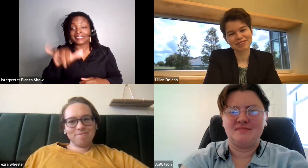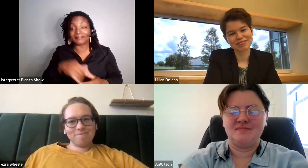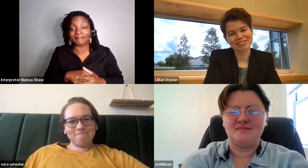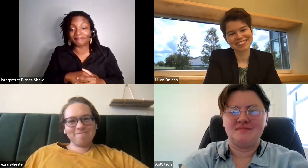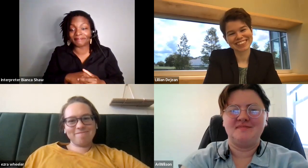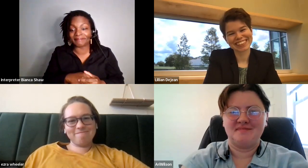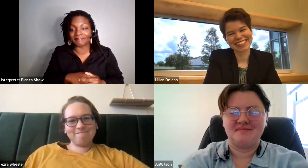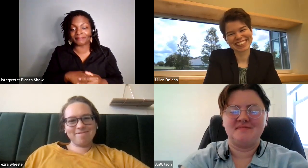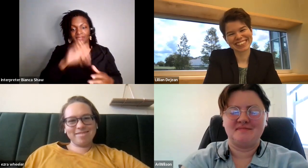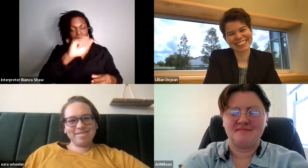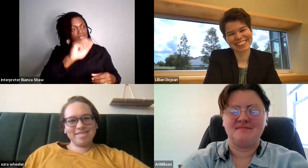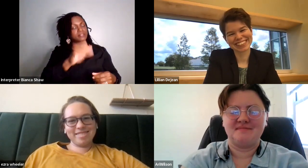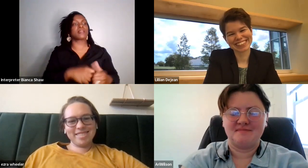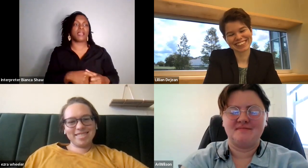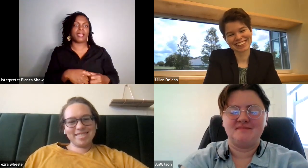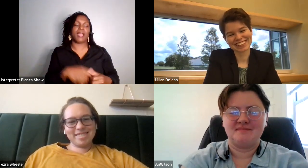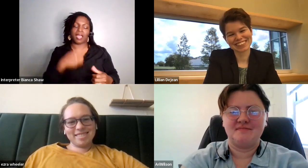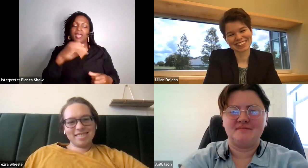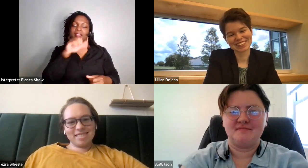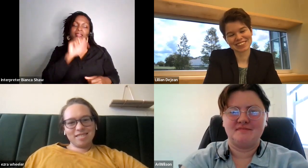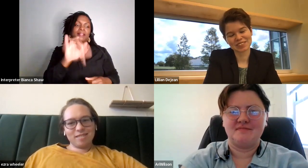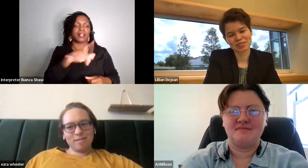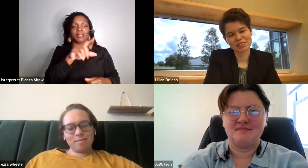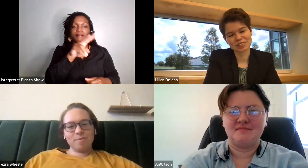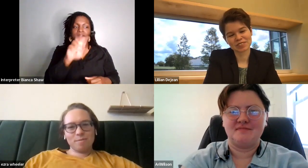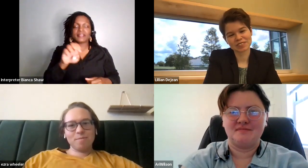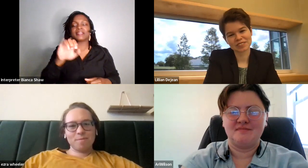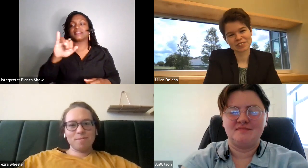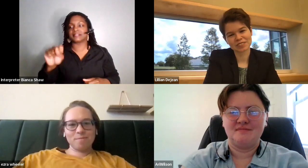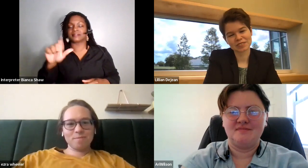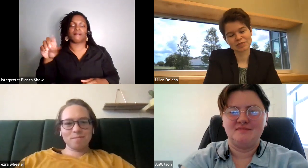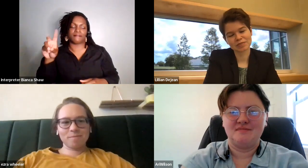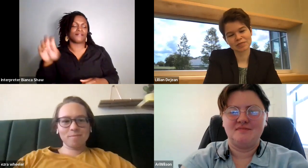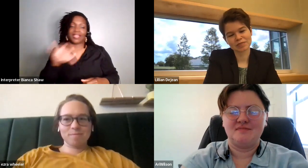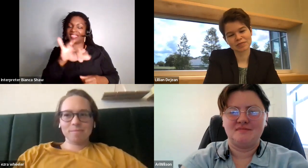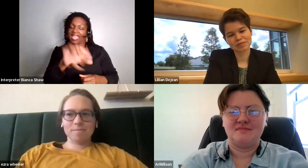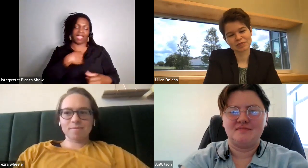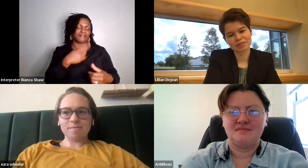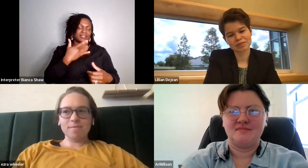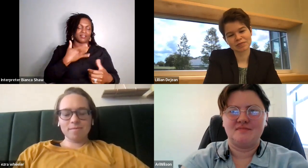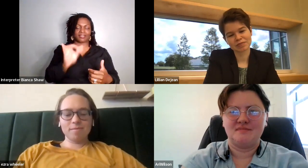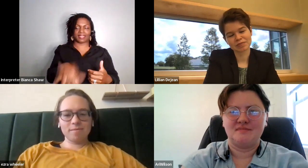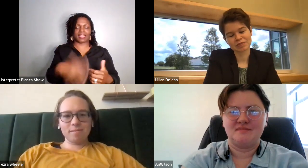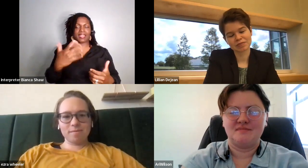Love is love is love, and you shared different aspects of love. But yeah, so what I just wanted to say was, I feel like empowerment for me.